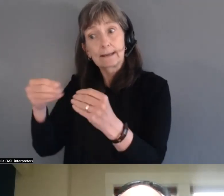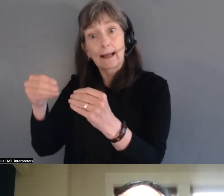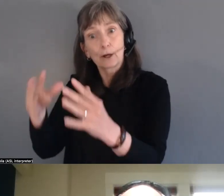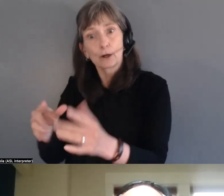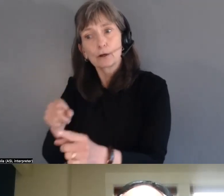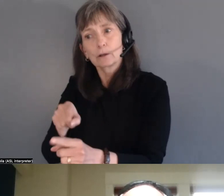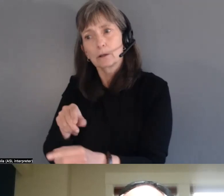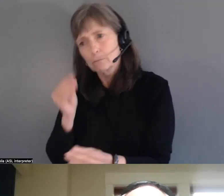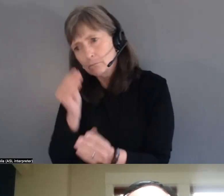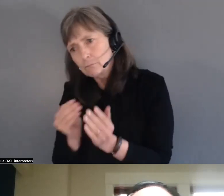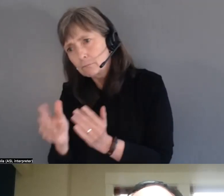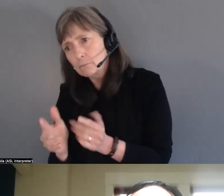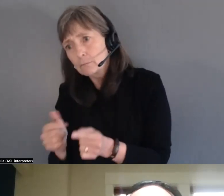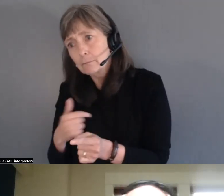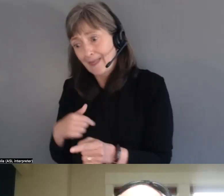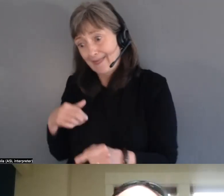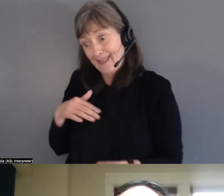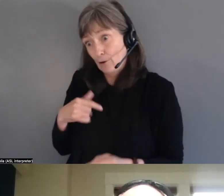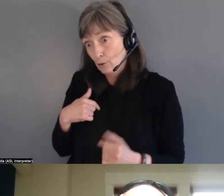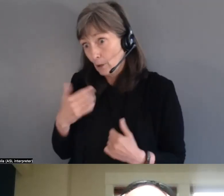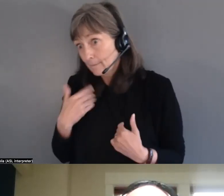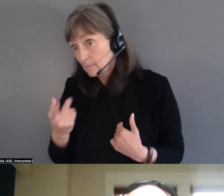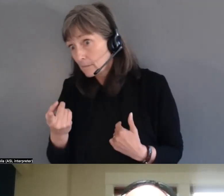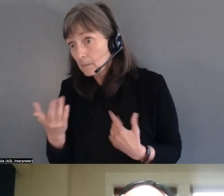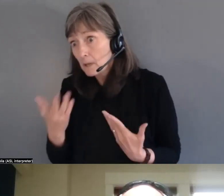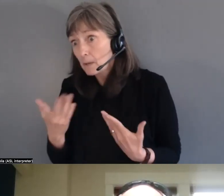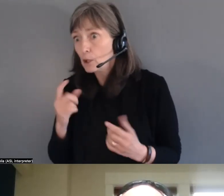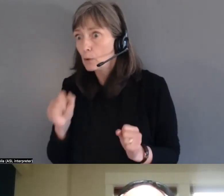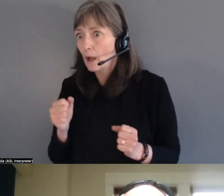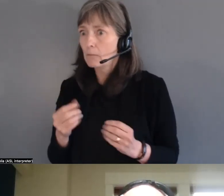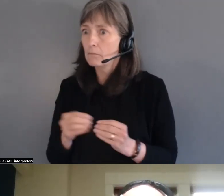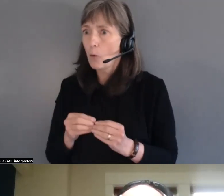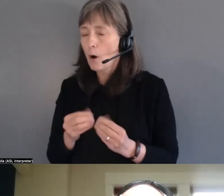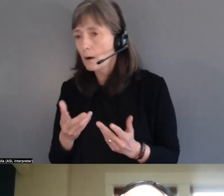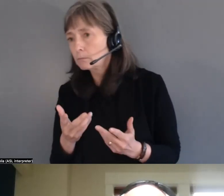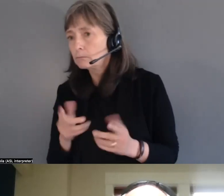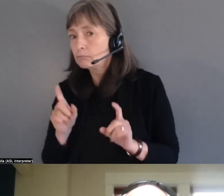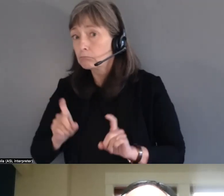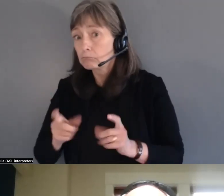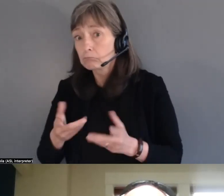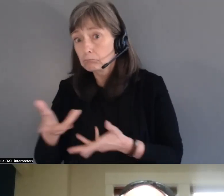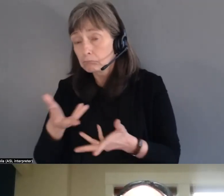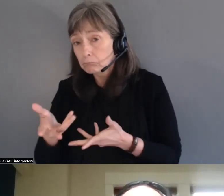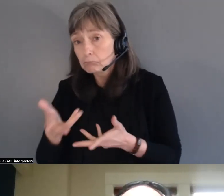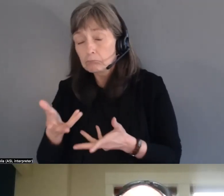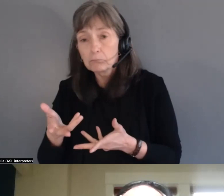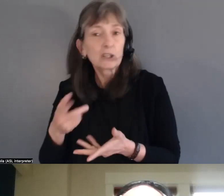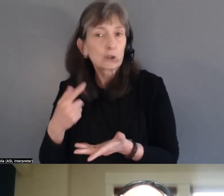and this should allow them to do something with it. And that would be probably helpful. I mean,